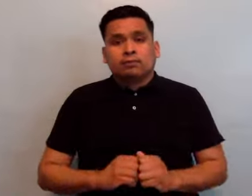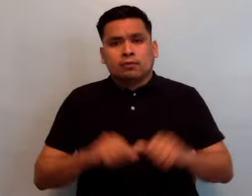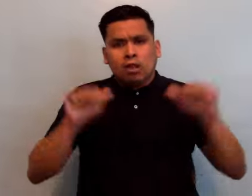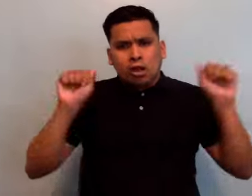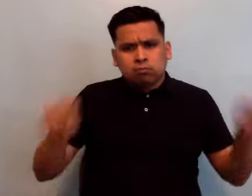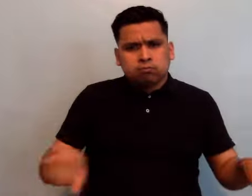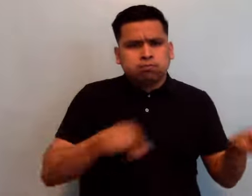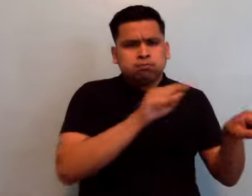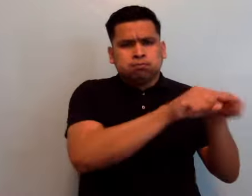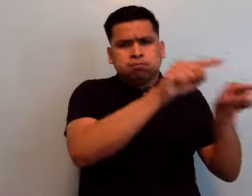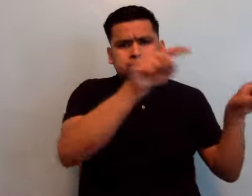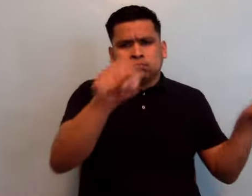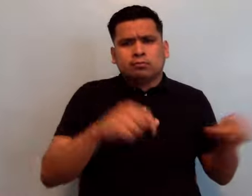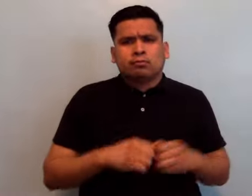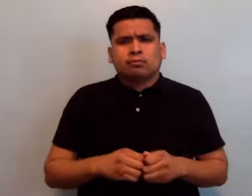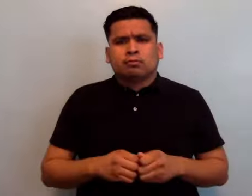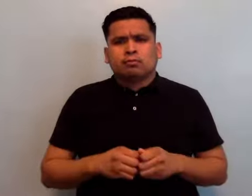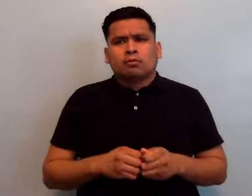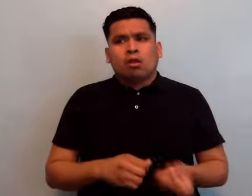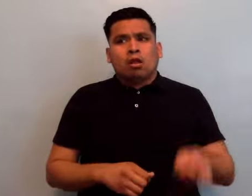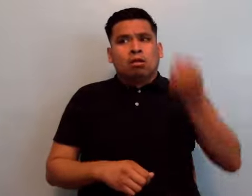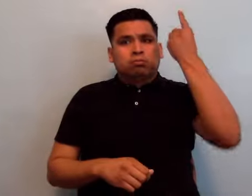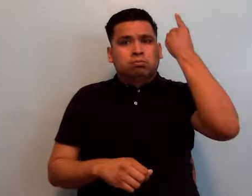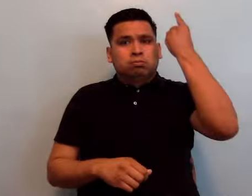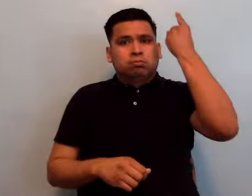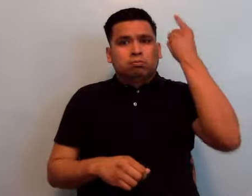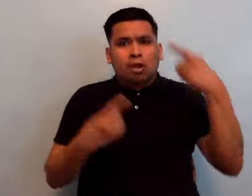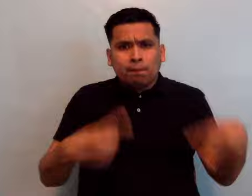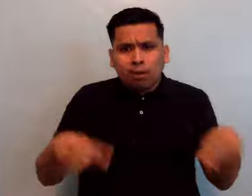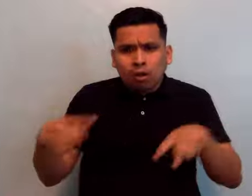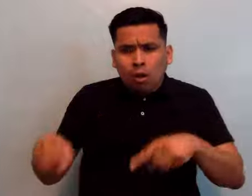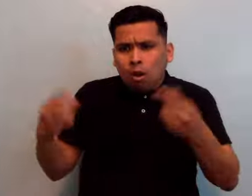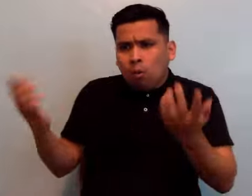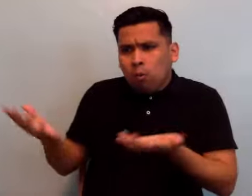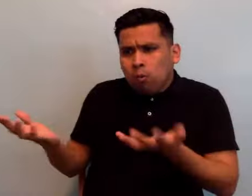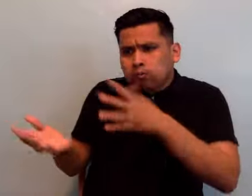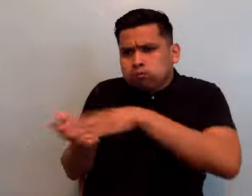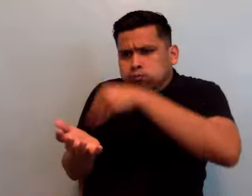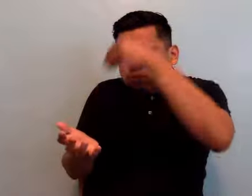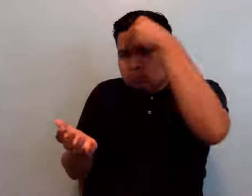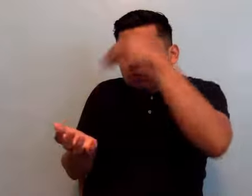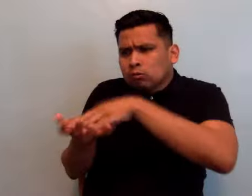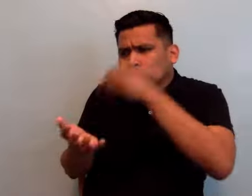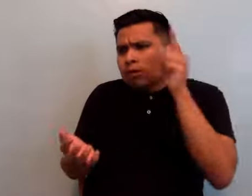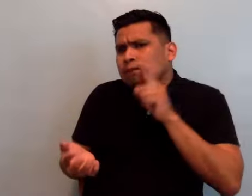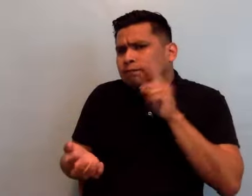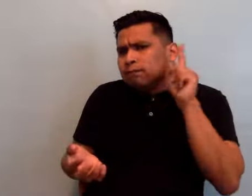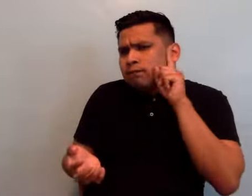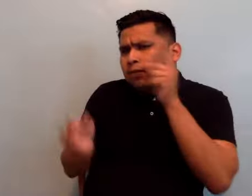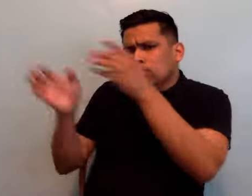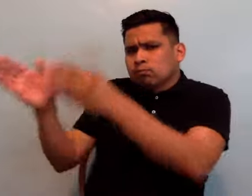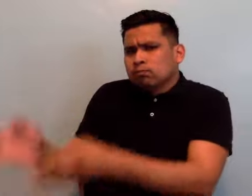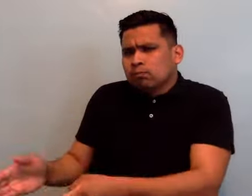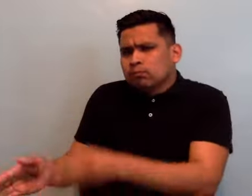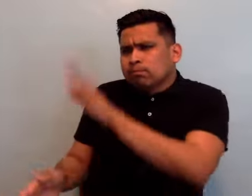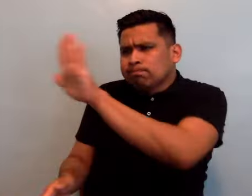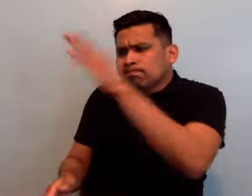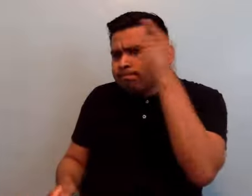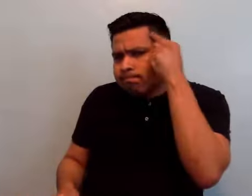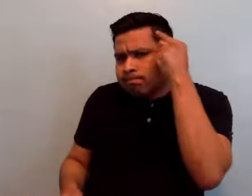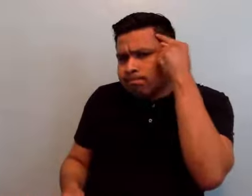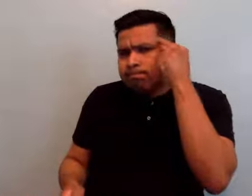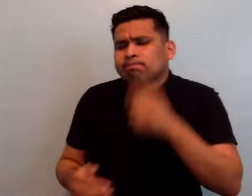better understand what is happening in the Deaf person's mind.